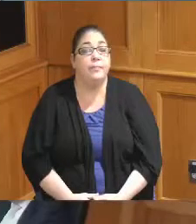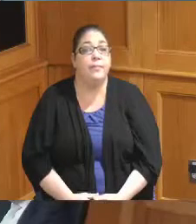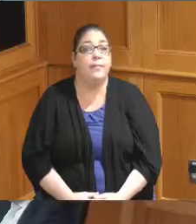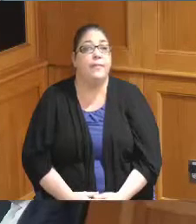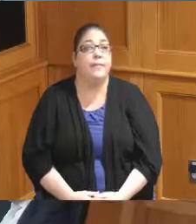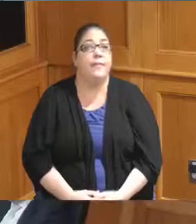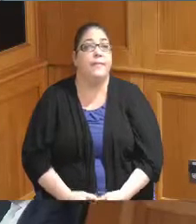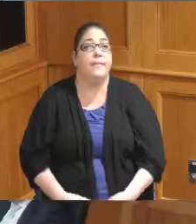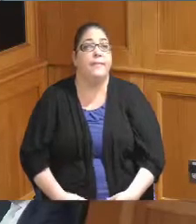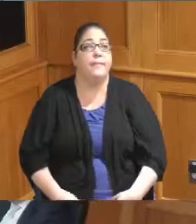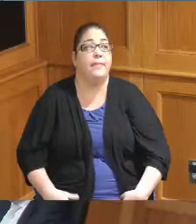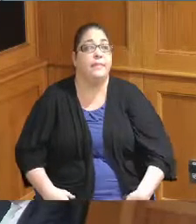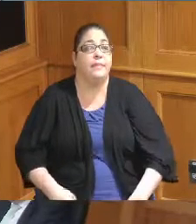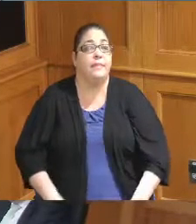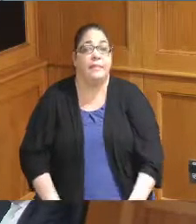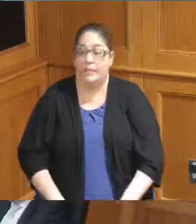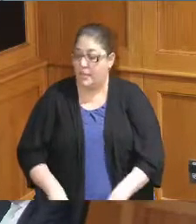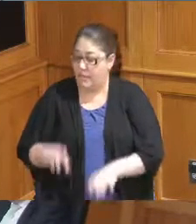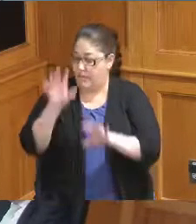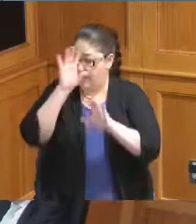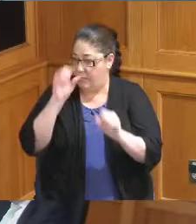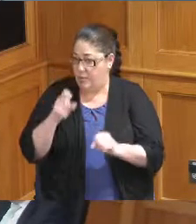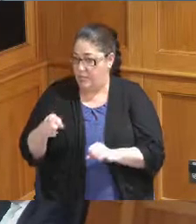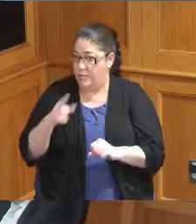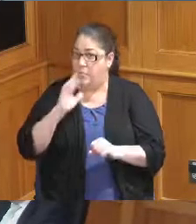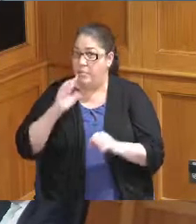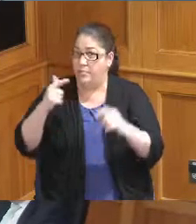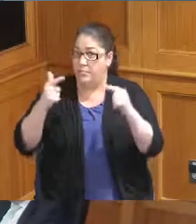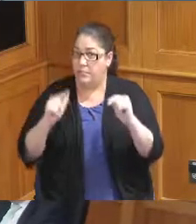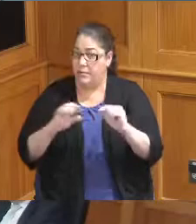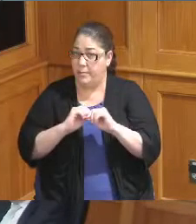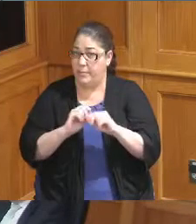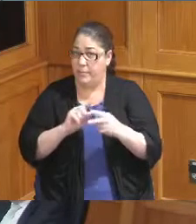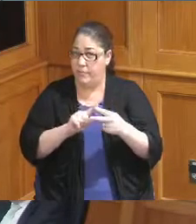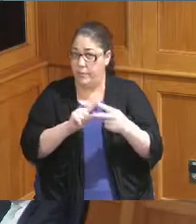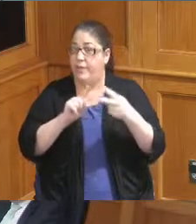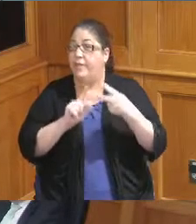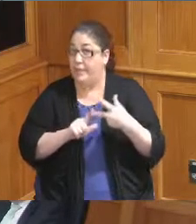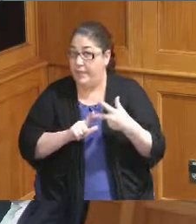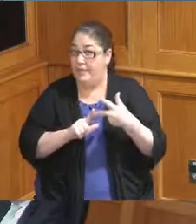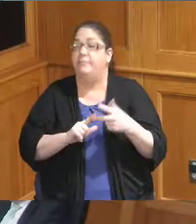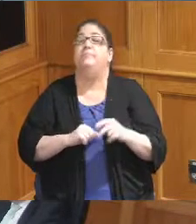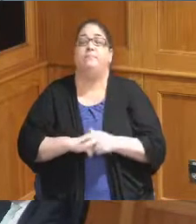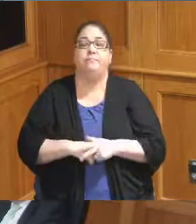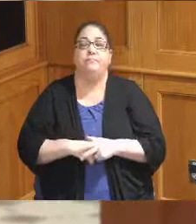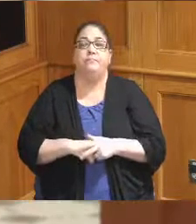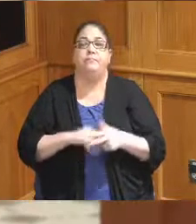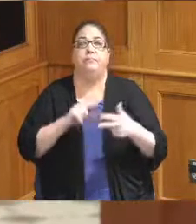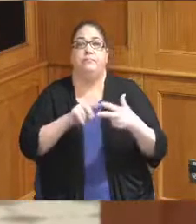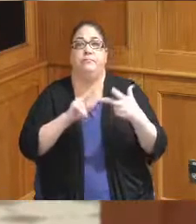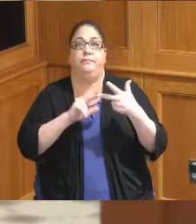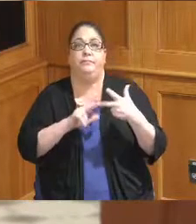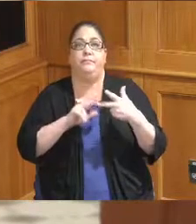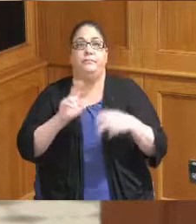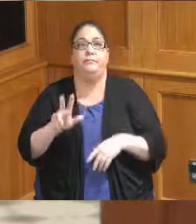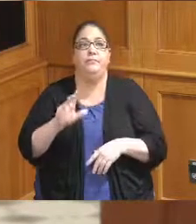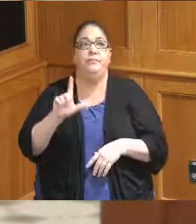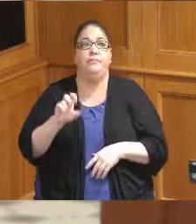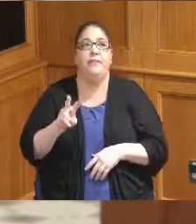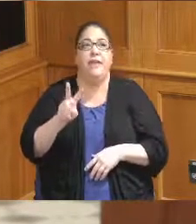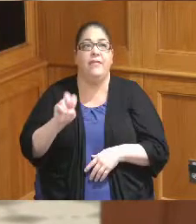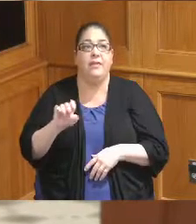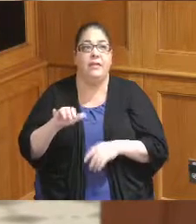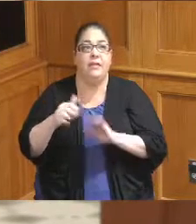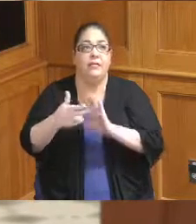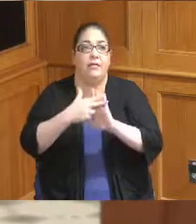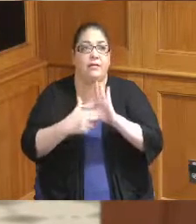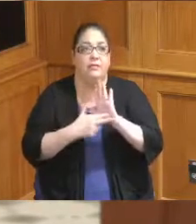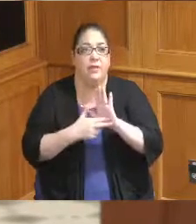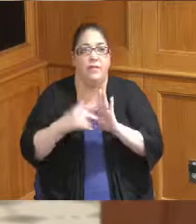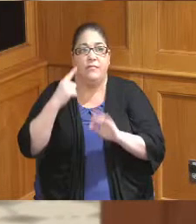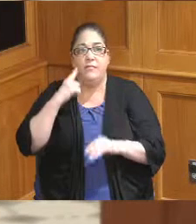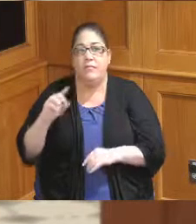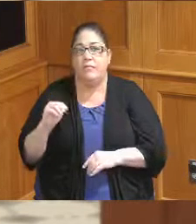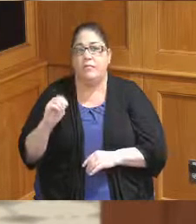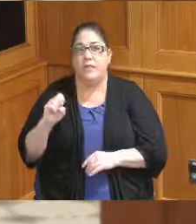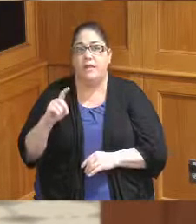and then item number three is similar it's a levy contract for medical services homeless Medical